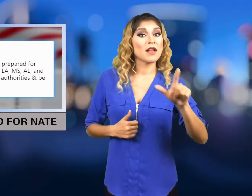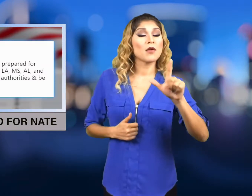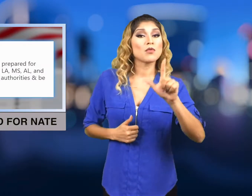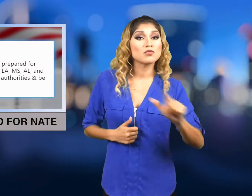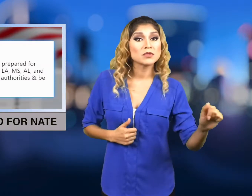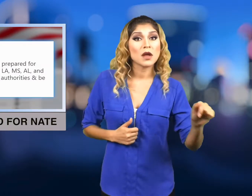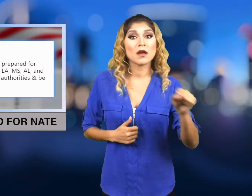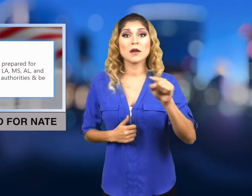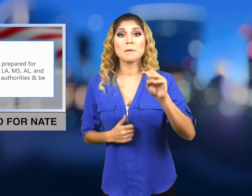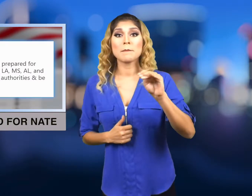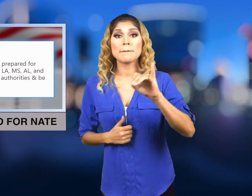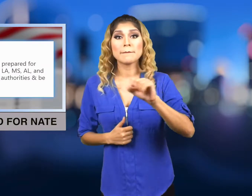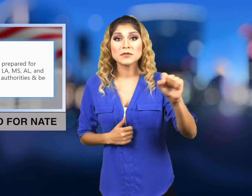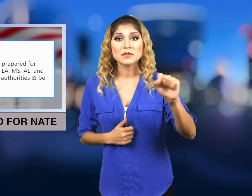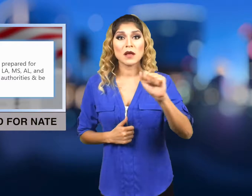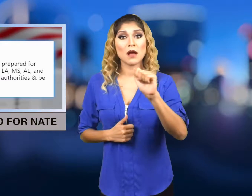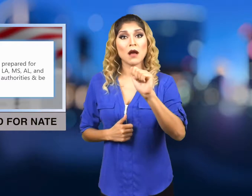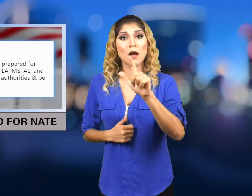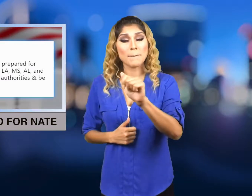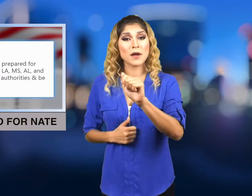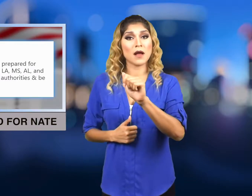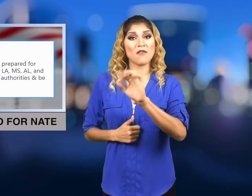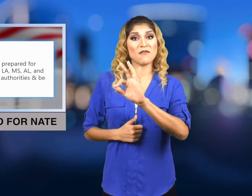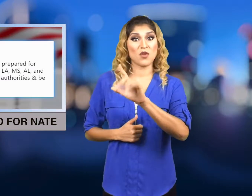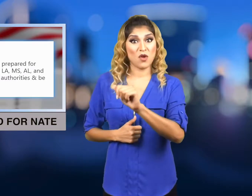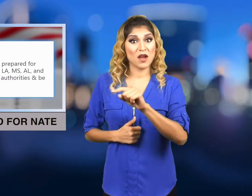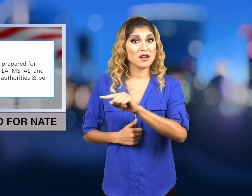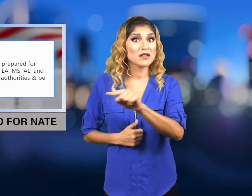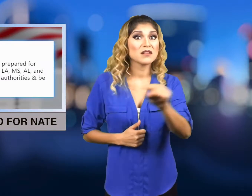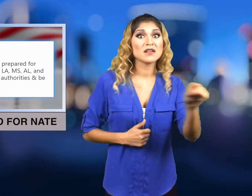Mississippi, Alabama and Florida -- it is important